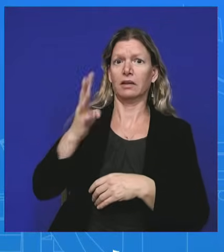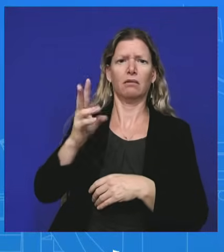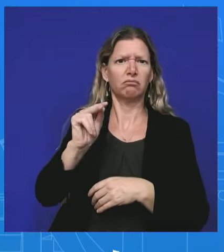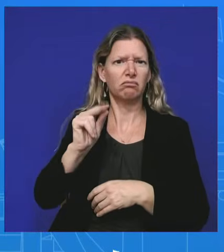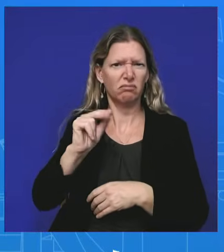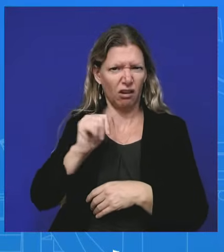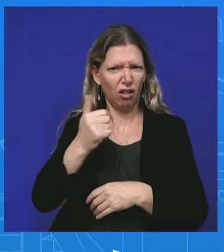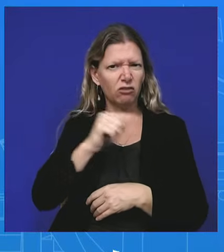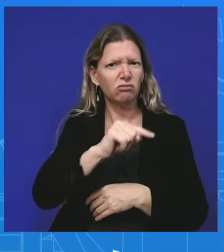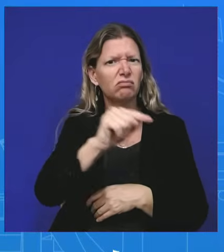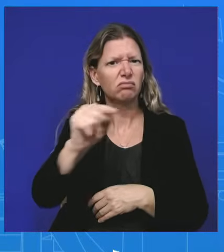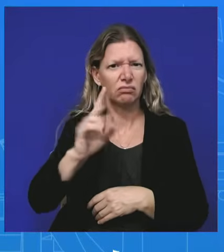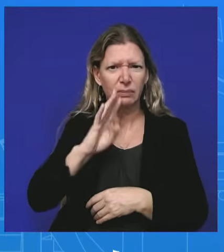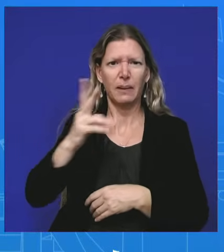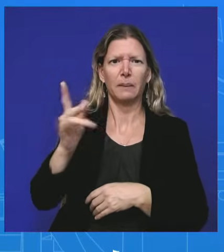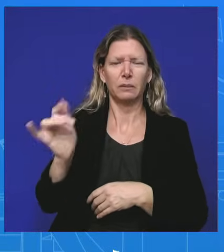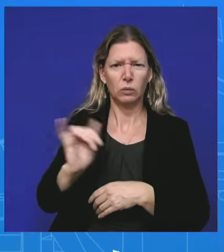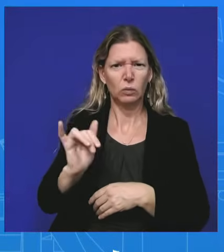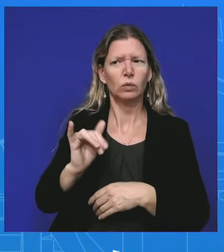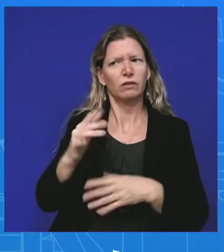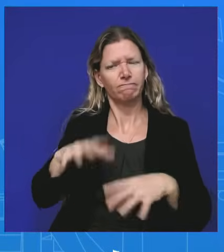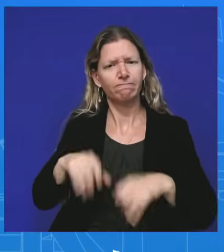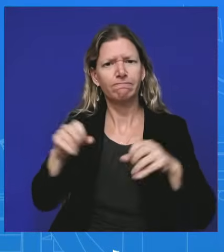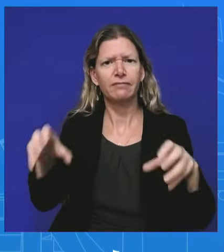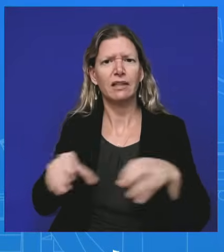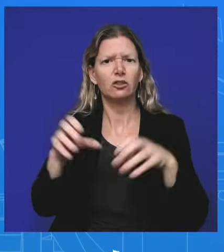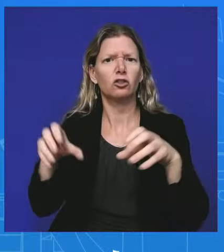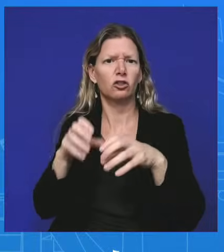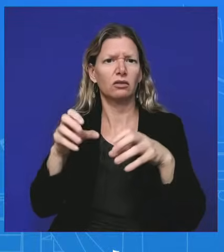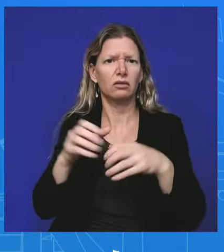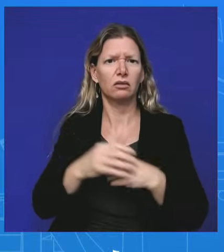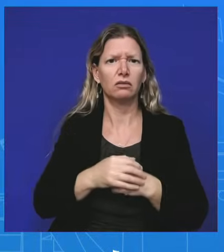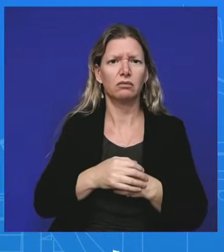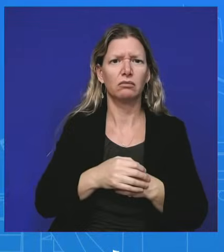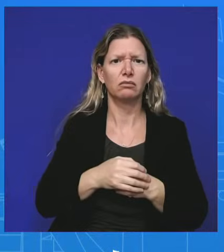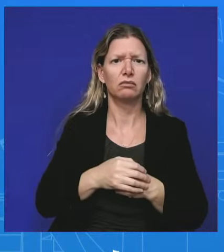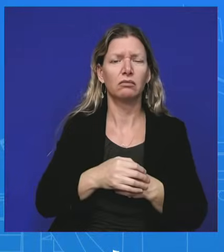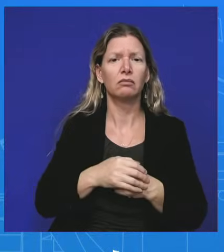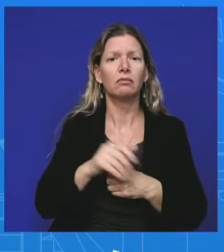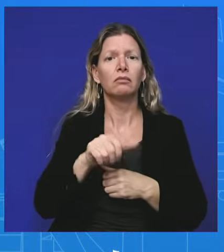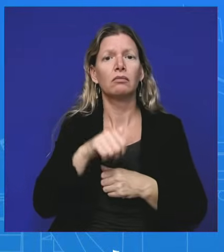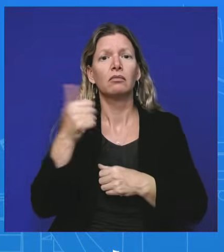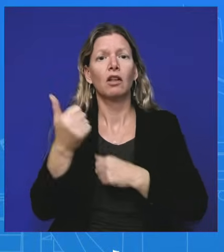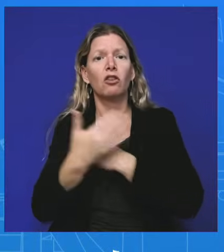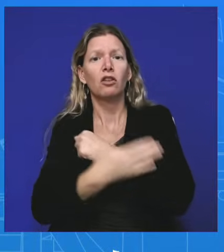have also expressed concerns. Their industries also face damage from China's overcapacity.